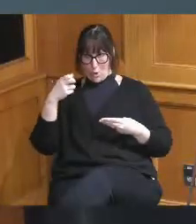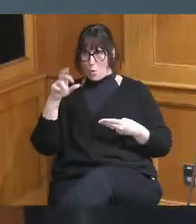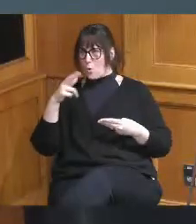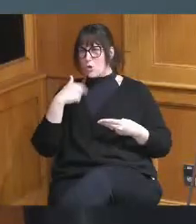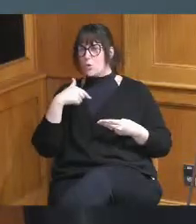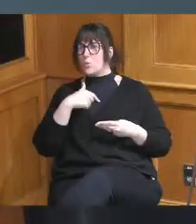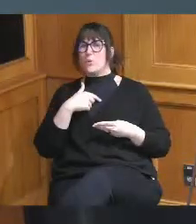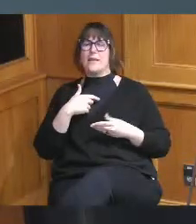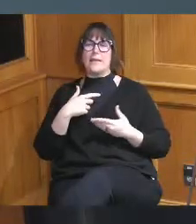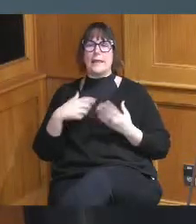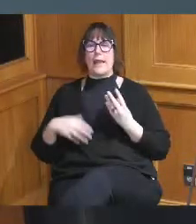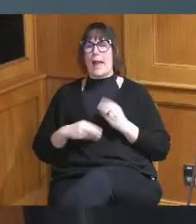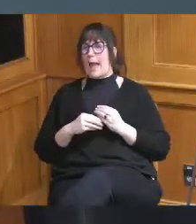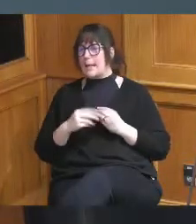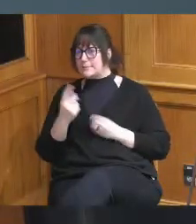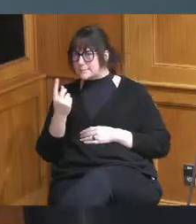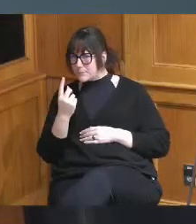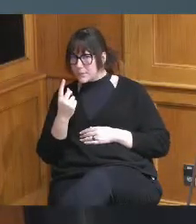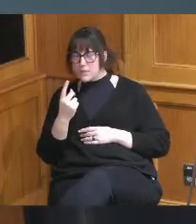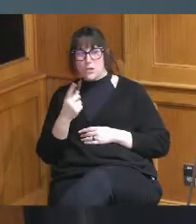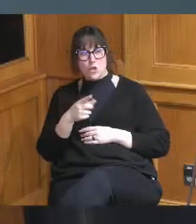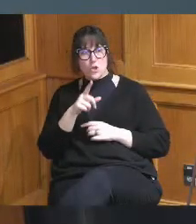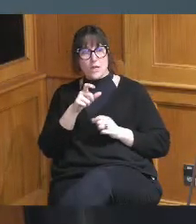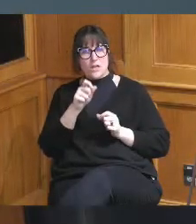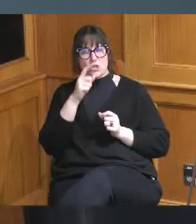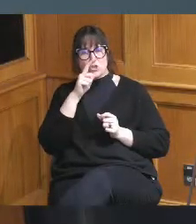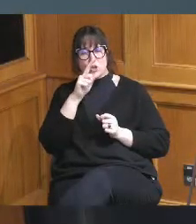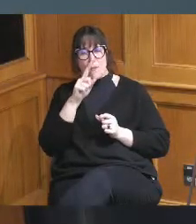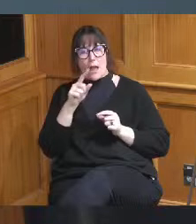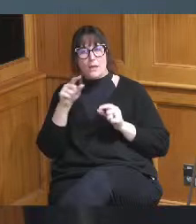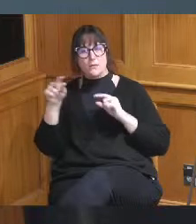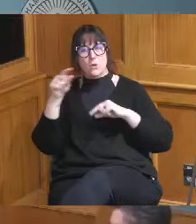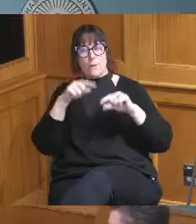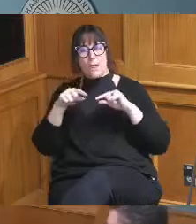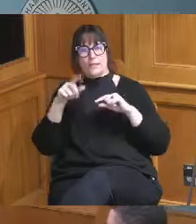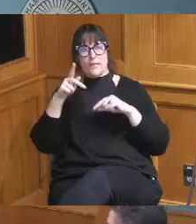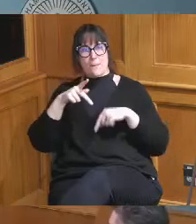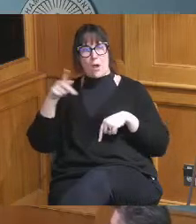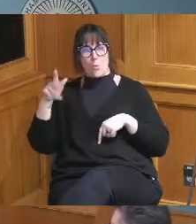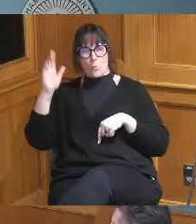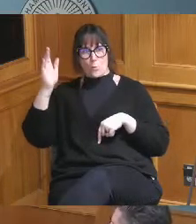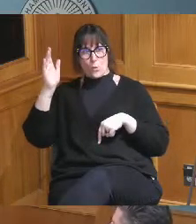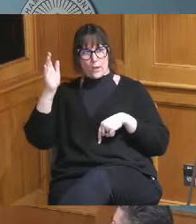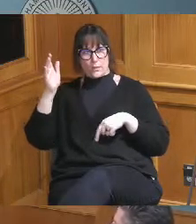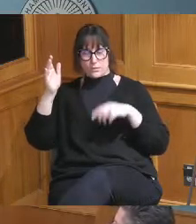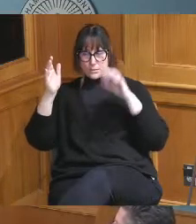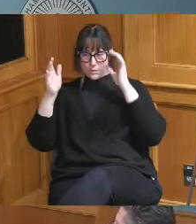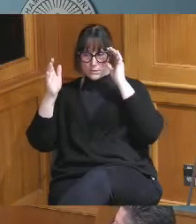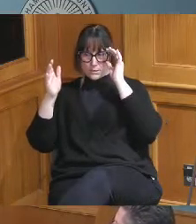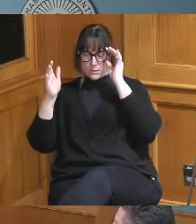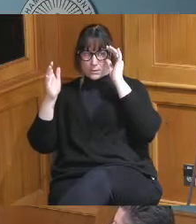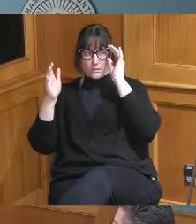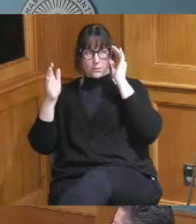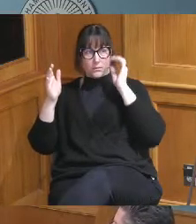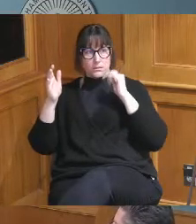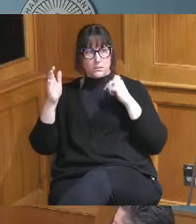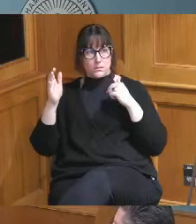ourselves plan we can go back to the PowerPoint for a second I can show you well I see all those